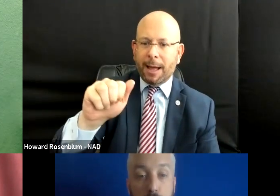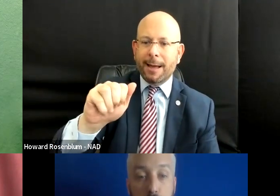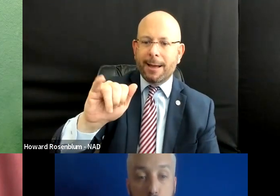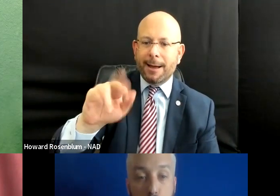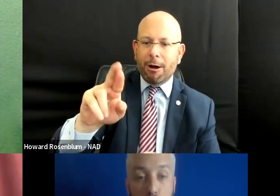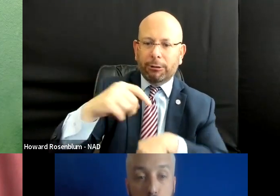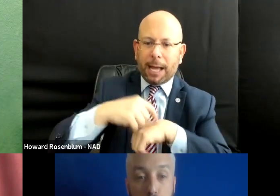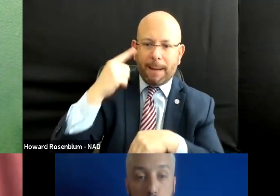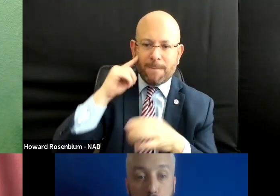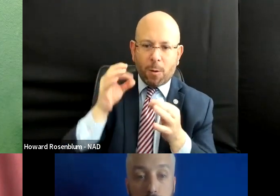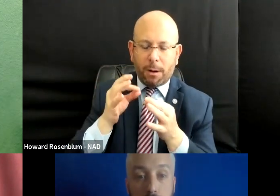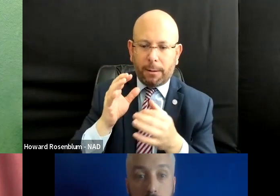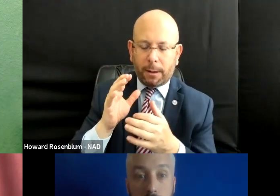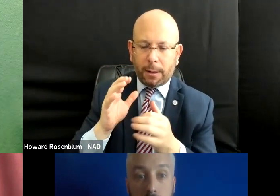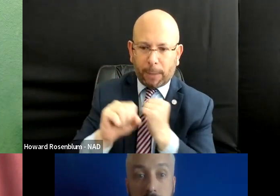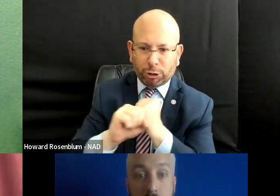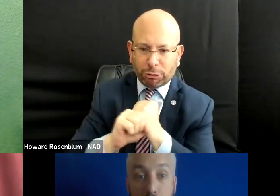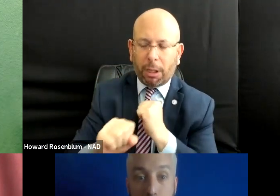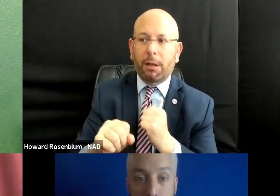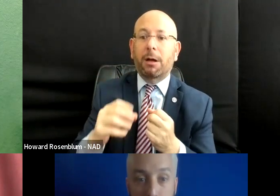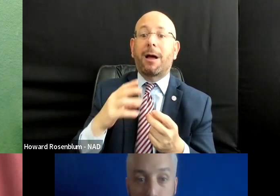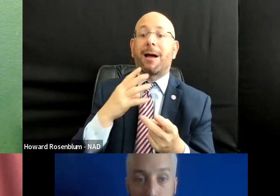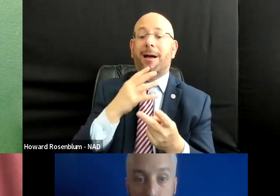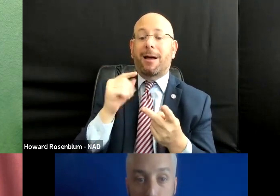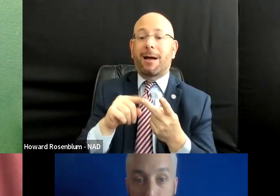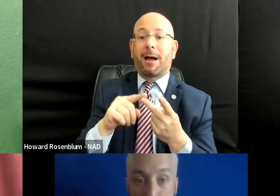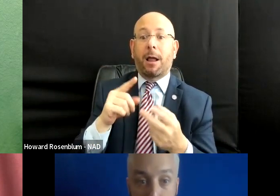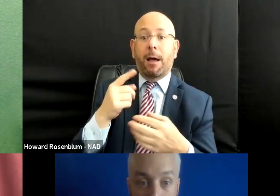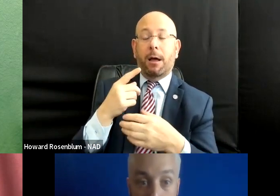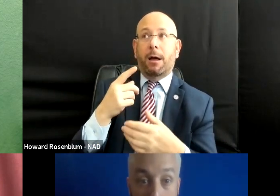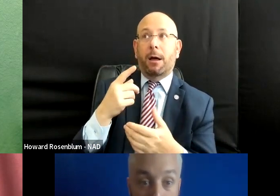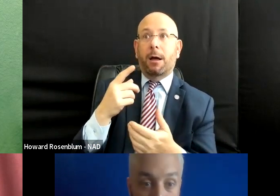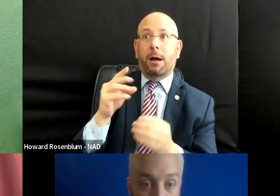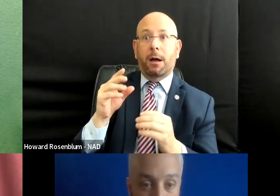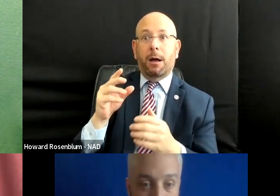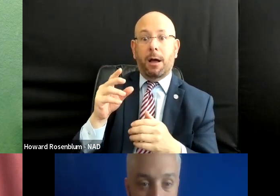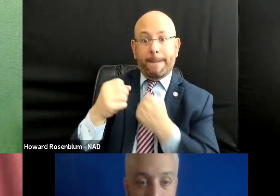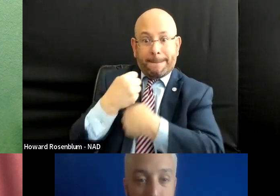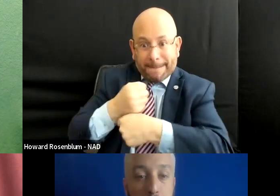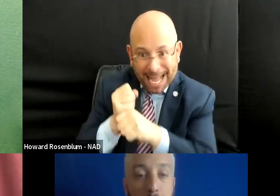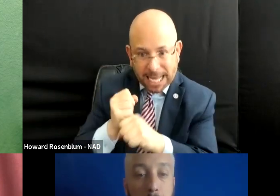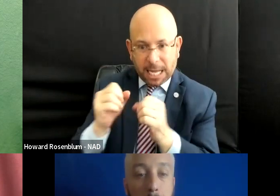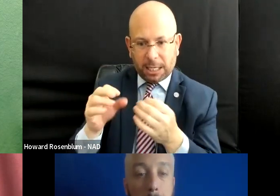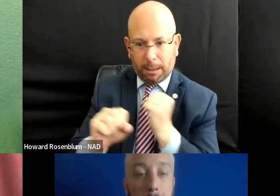to and they were like you guys are spending millions and millions of dollars